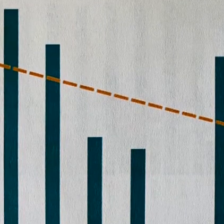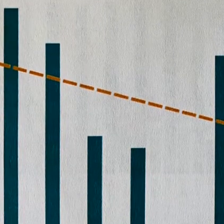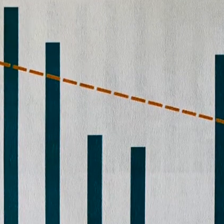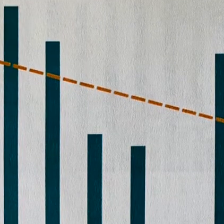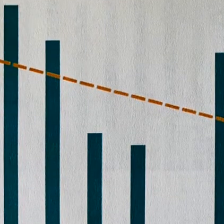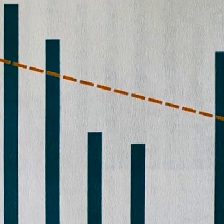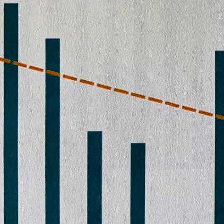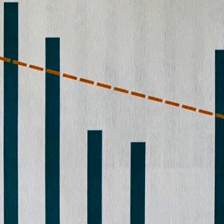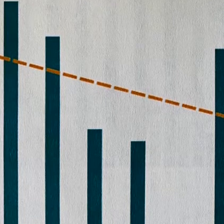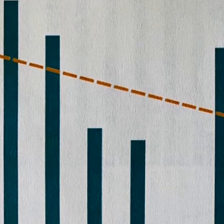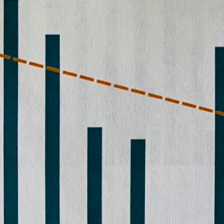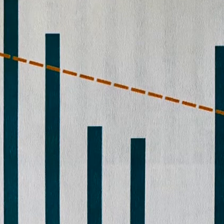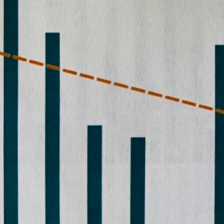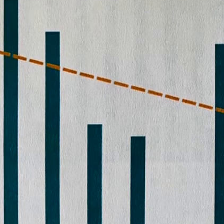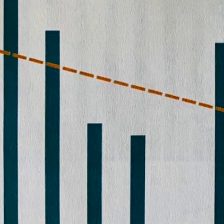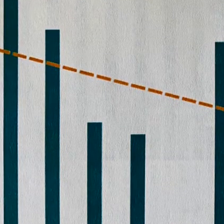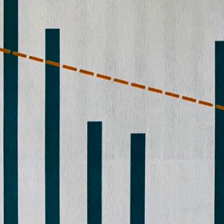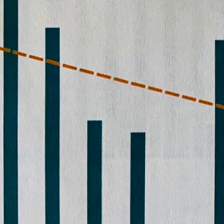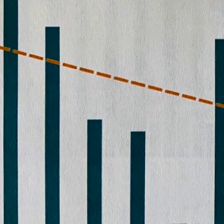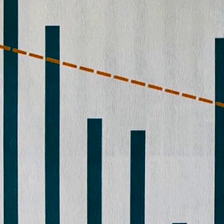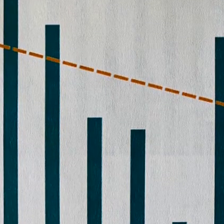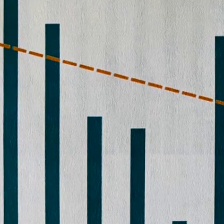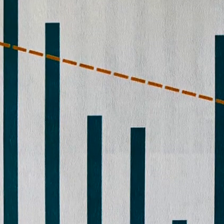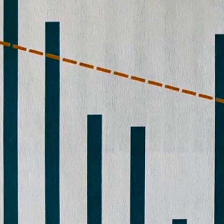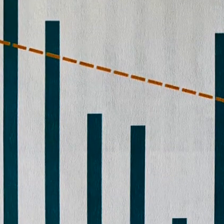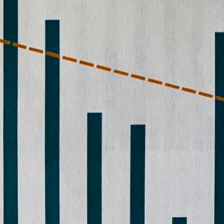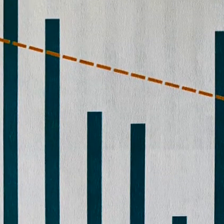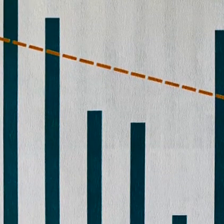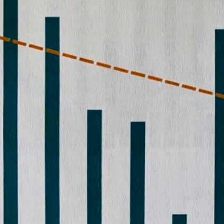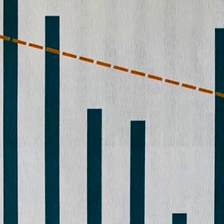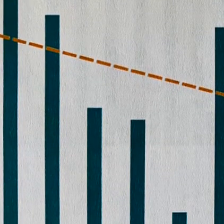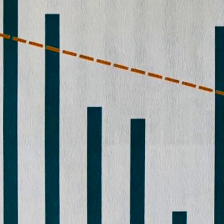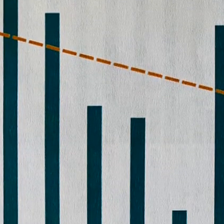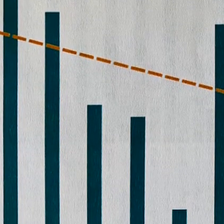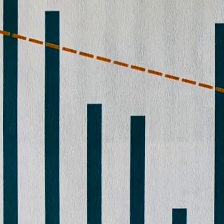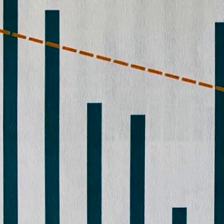weeks, but that trend has started to come down. As we talked about last time, we believe that and